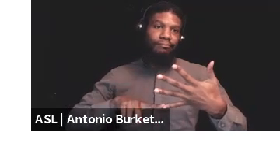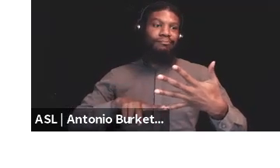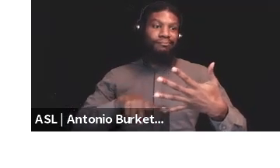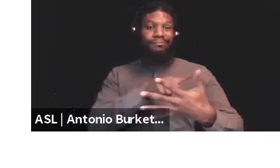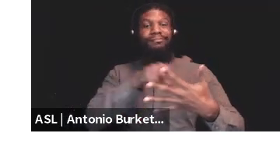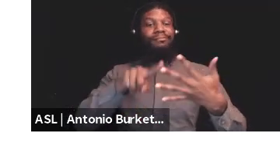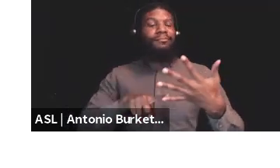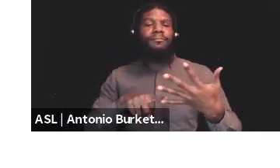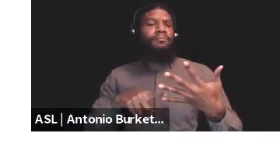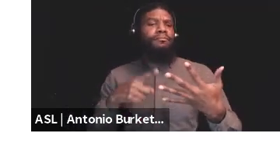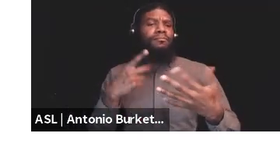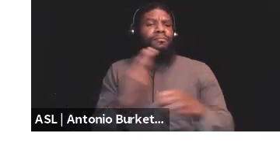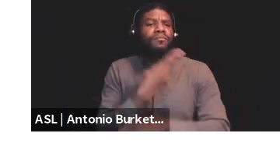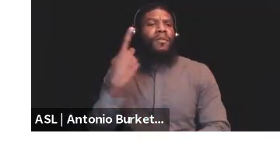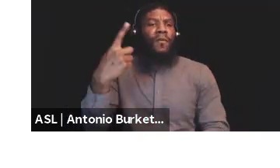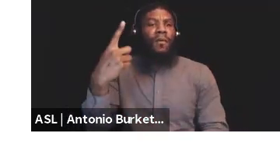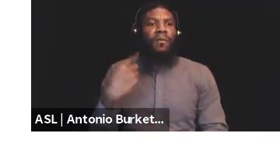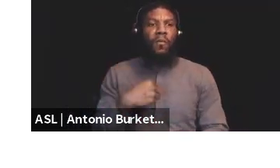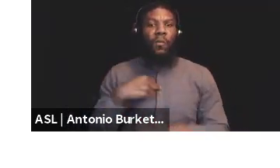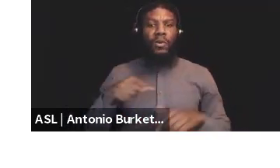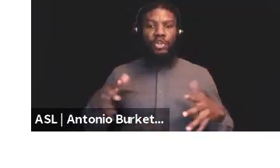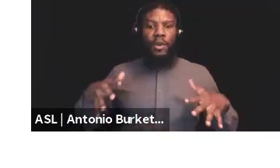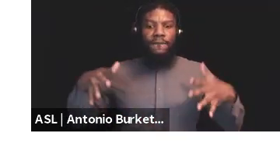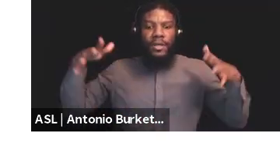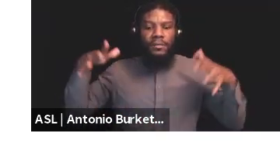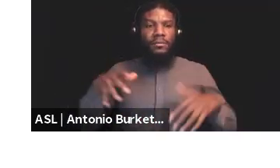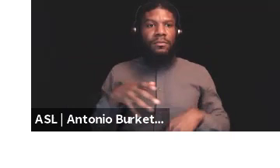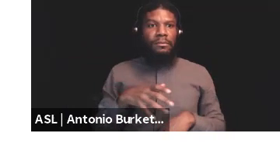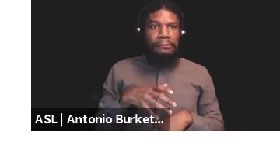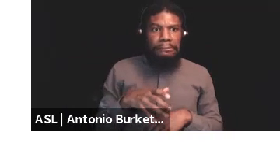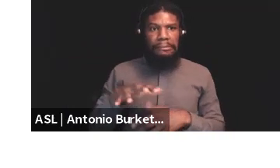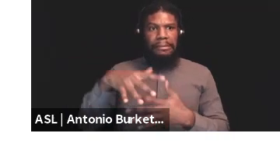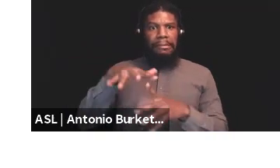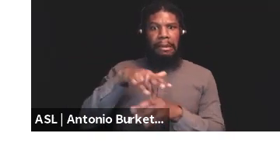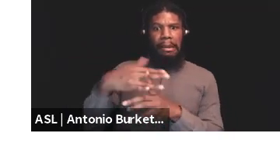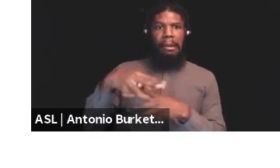variety of reasons nervousness, uncertainty in the content, or simply because we are forming our next